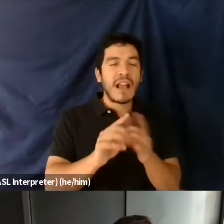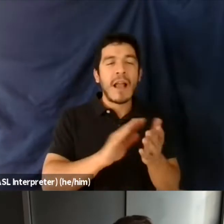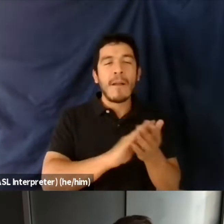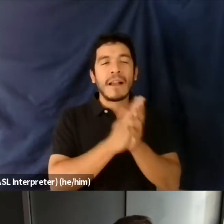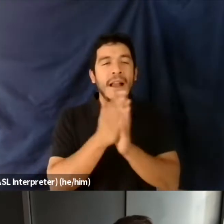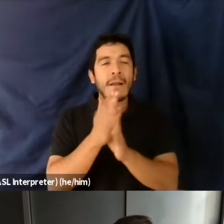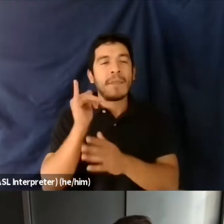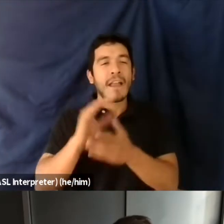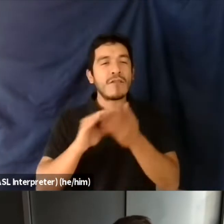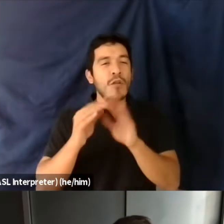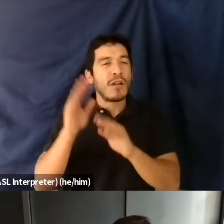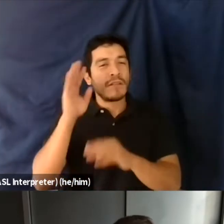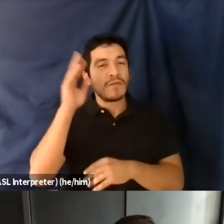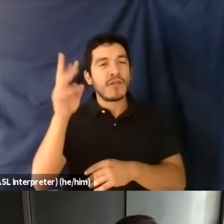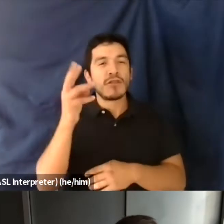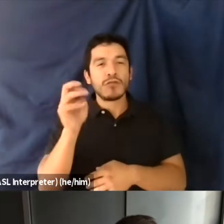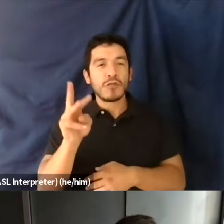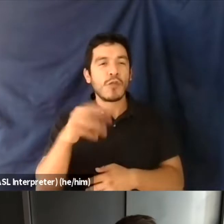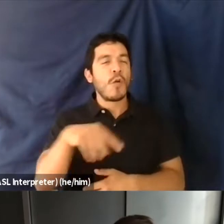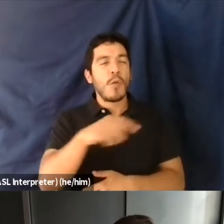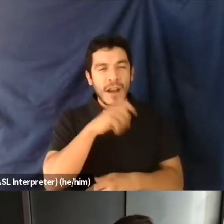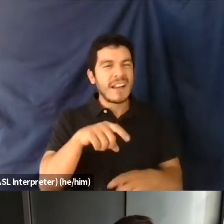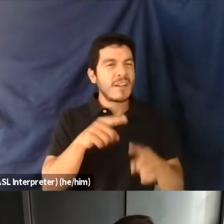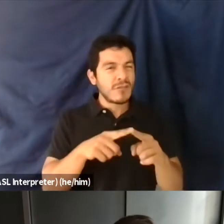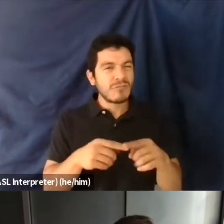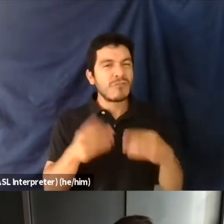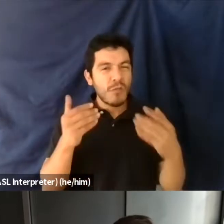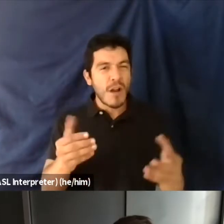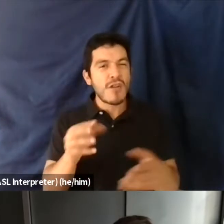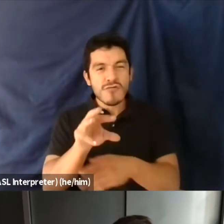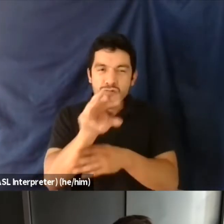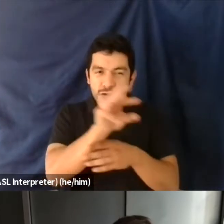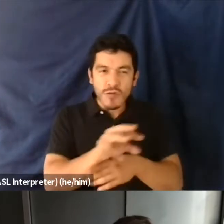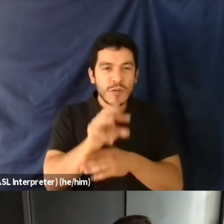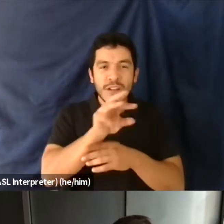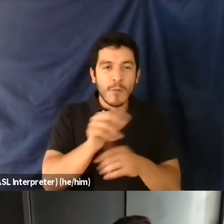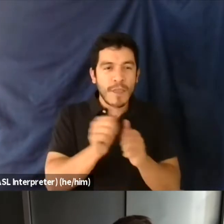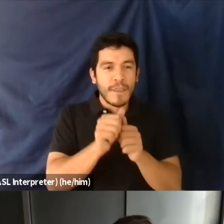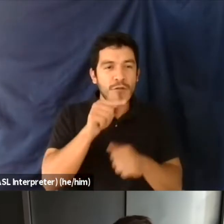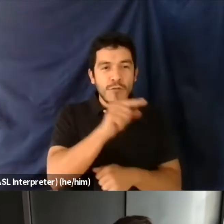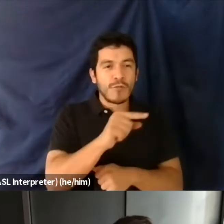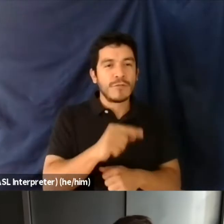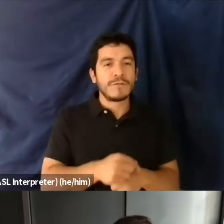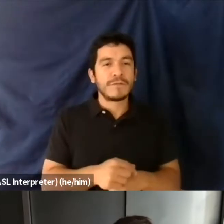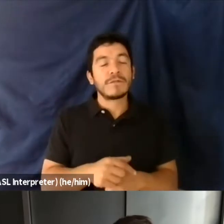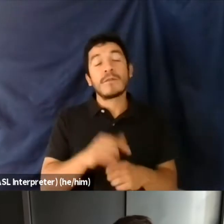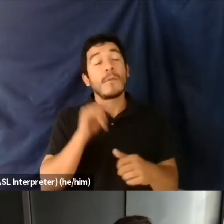We were like, well, Dan, we need to shoot this thing. So in that way, you know, I never felt